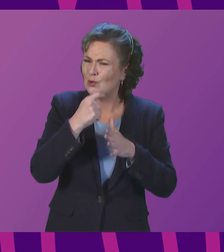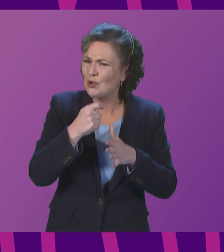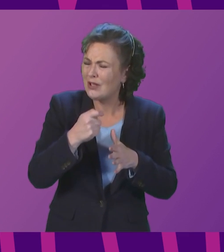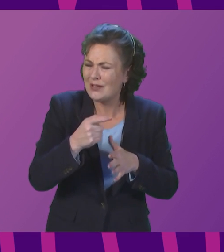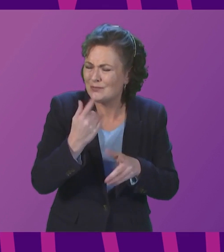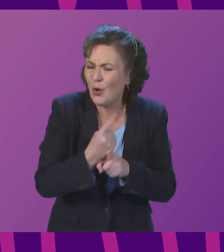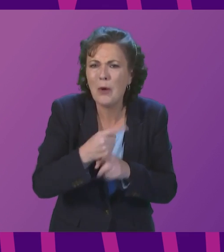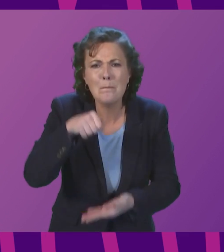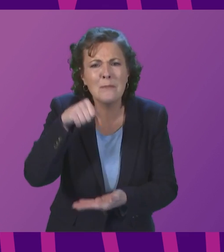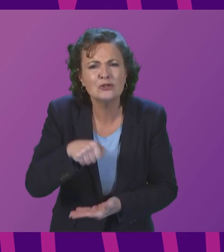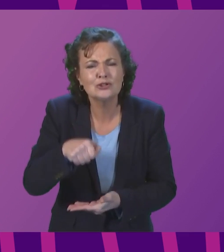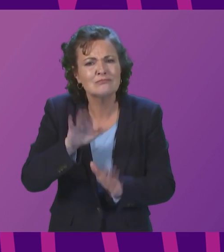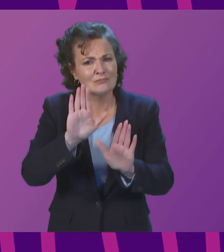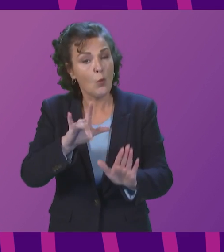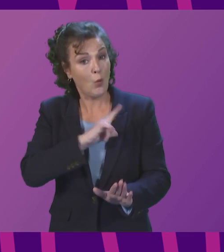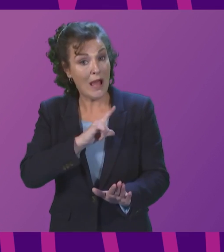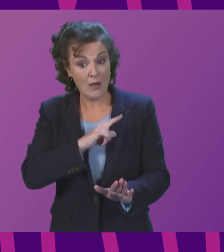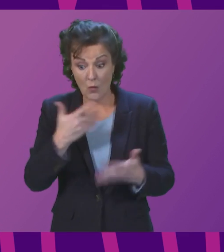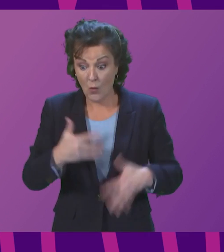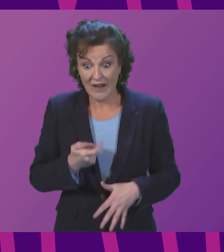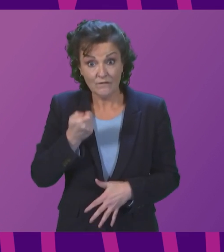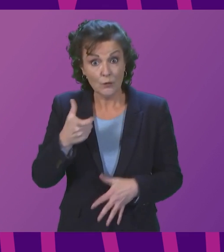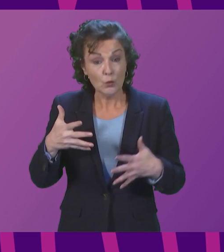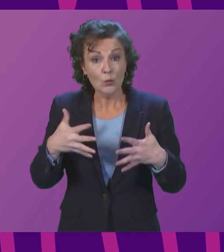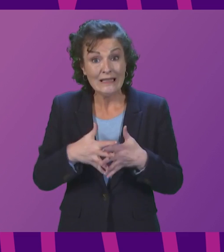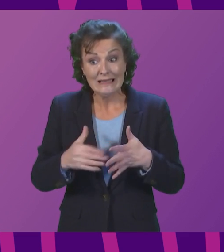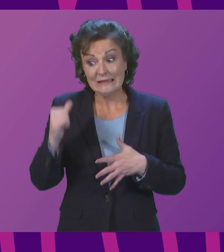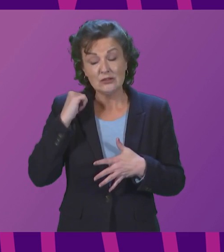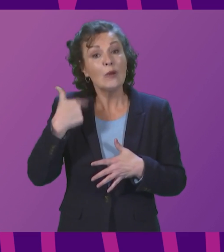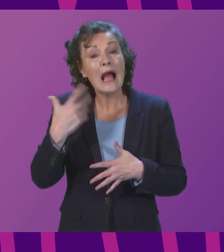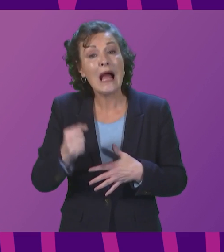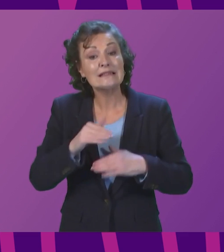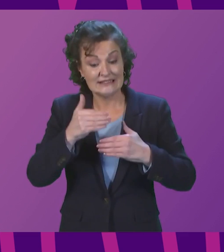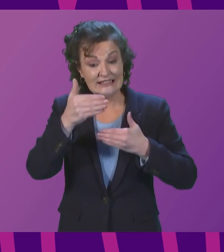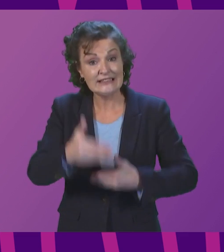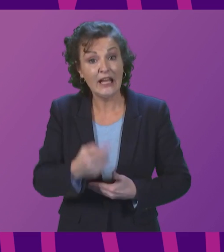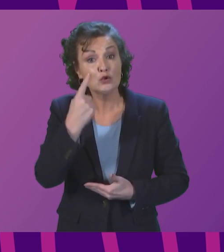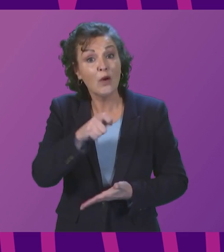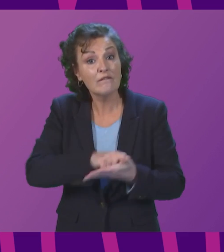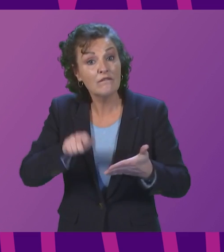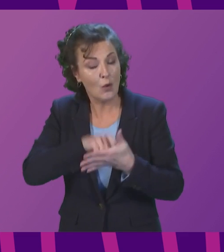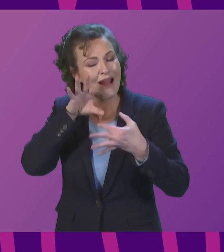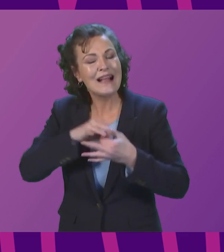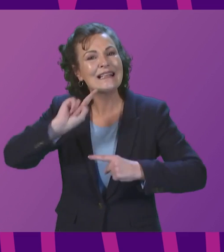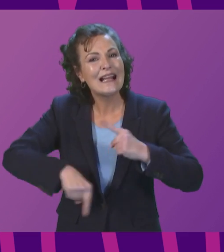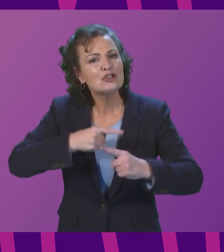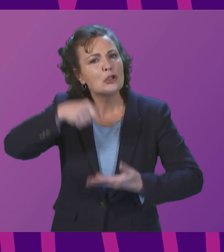It is only a few weeks since we had the stage 1 vote in this Parliament on next year’s budget.